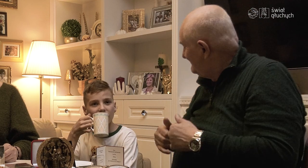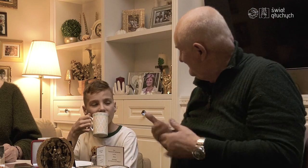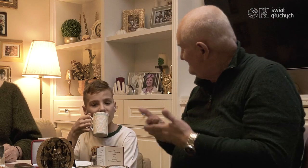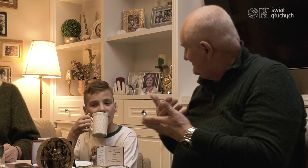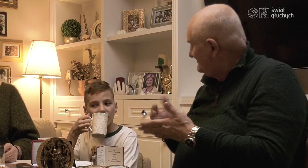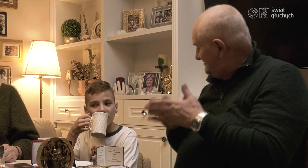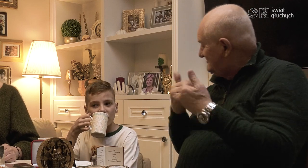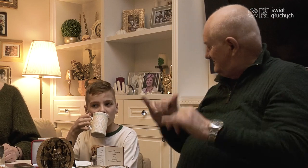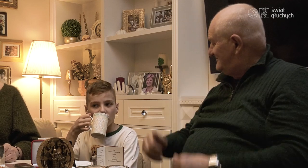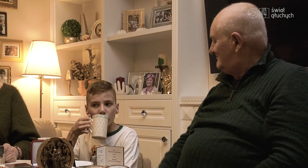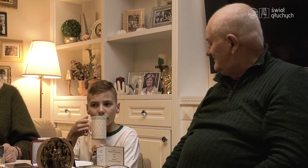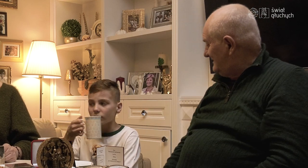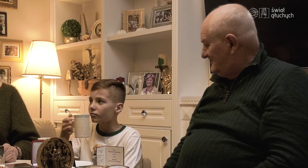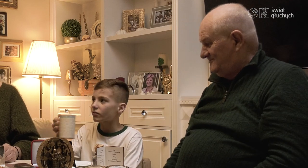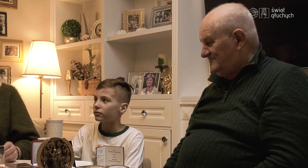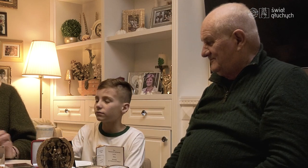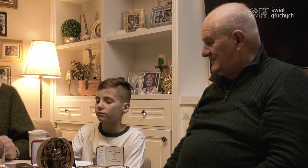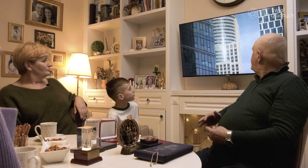That's why sign language is a little different.